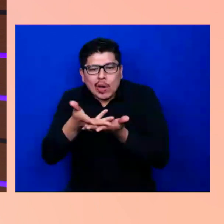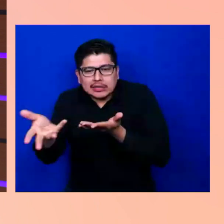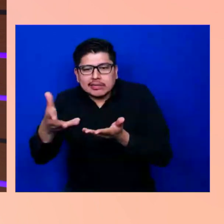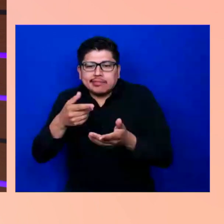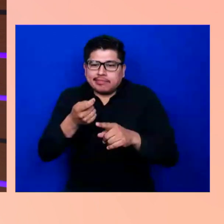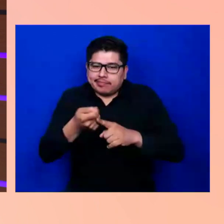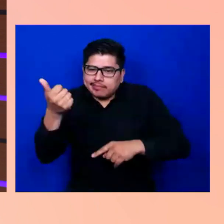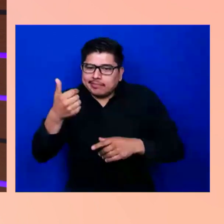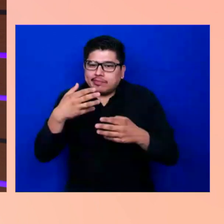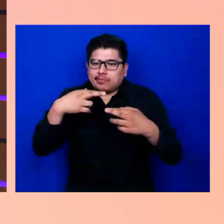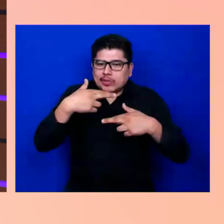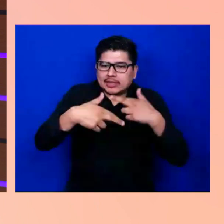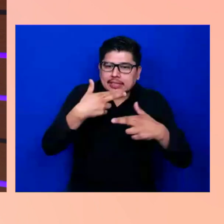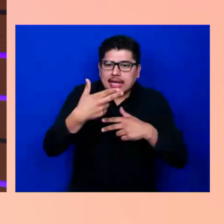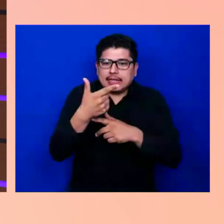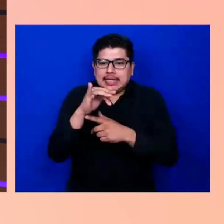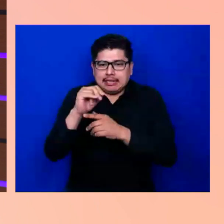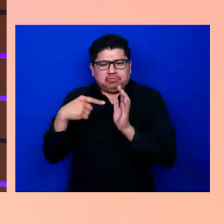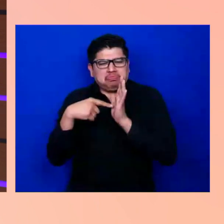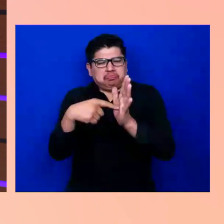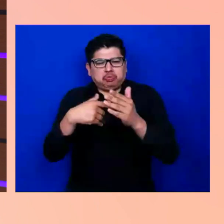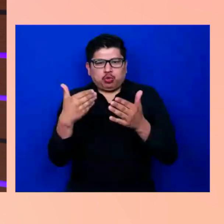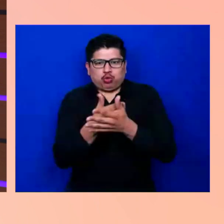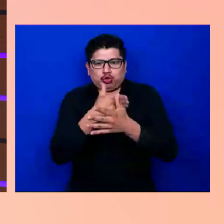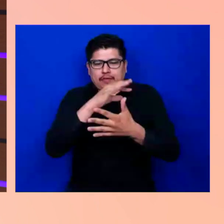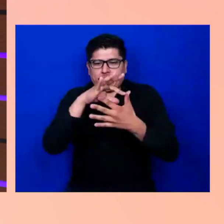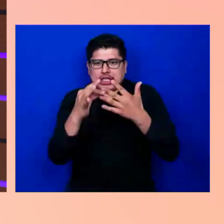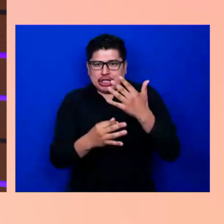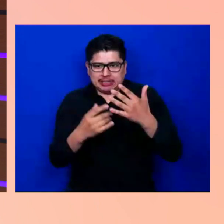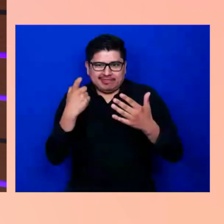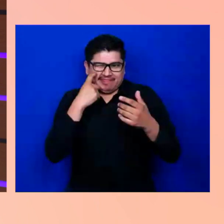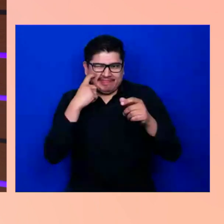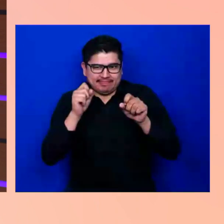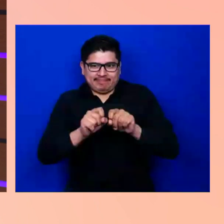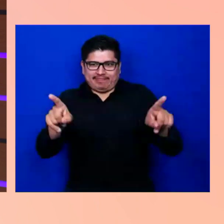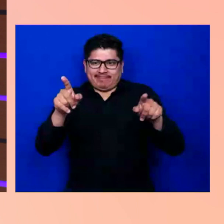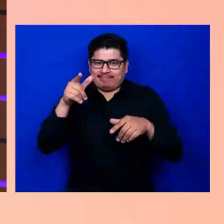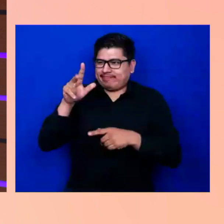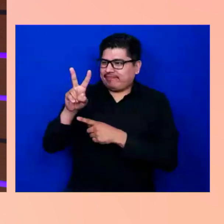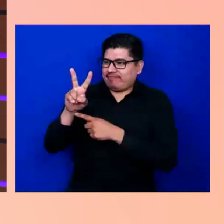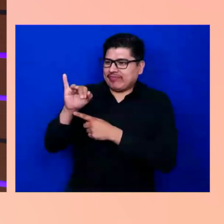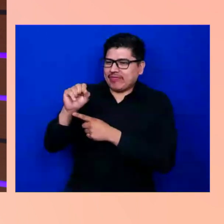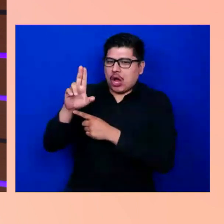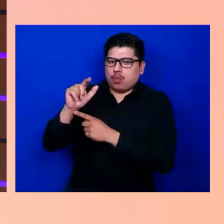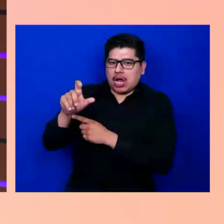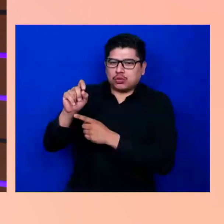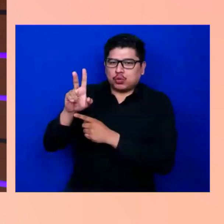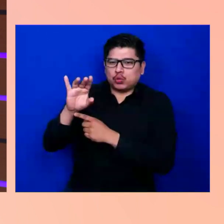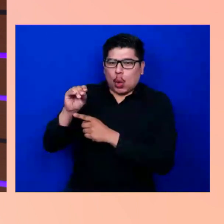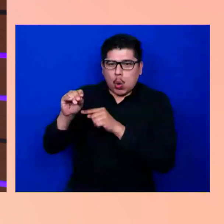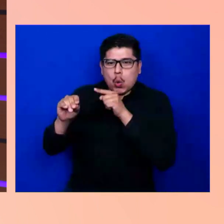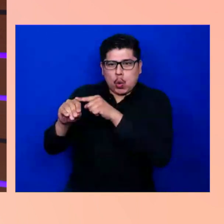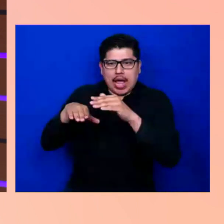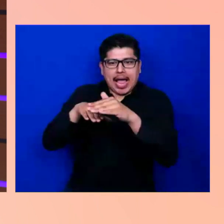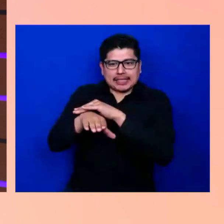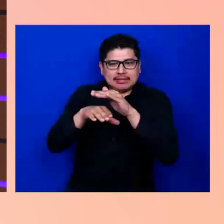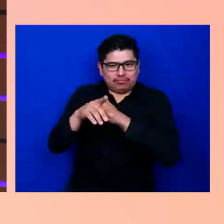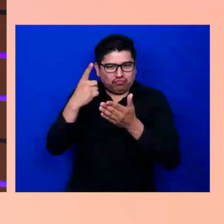that just shipped in the latest version of Visual Studio. The Visual Studio Accessibility Checker. The checker is powered by